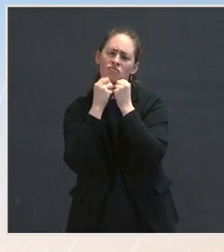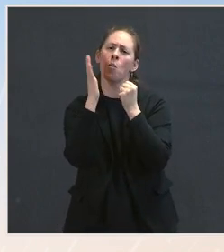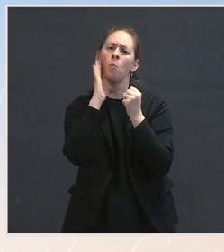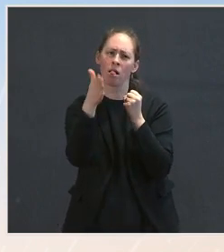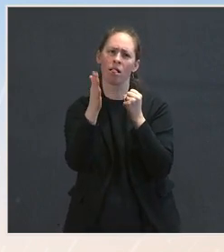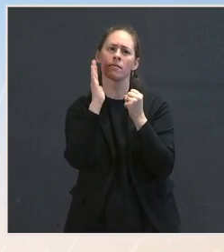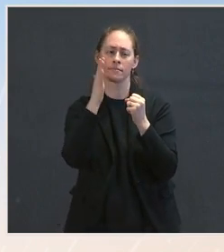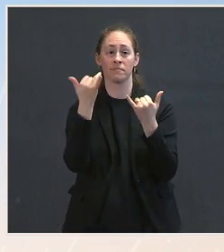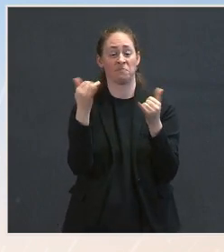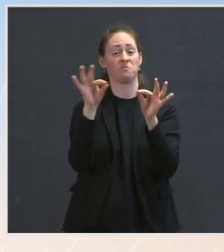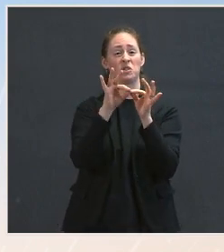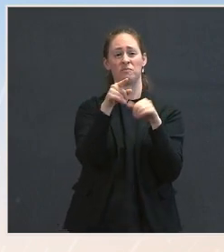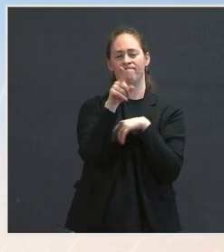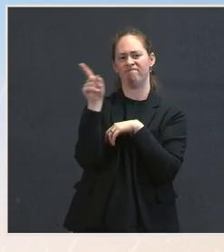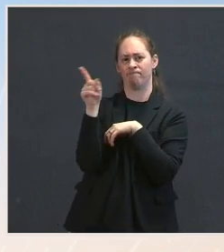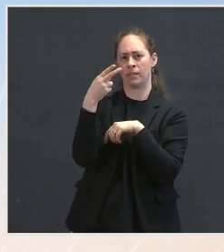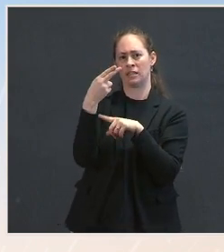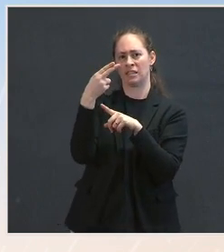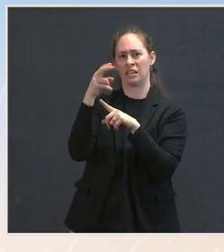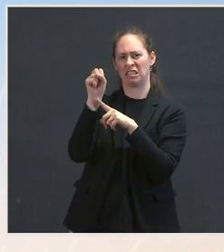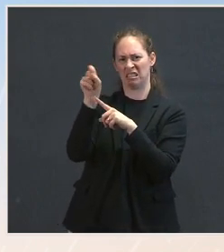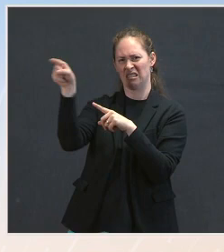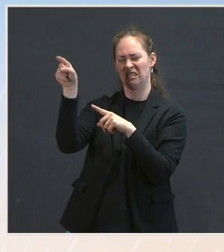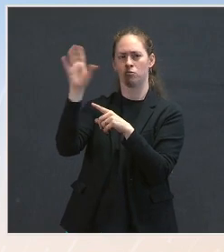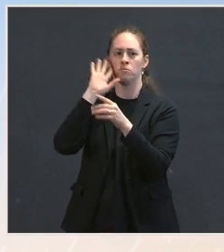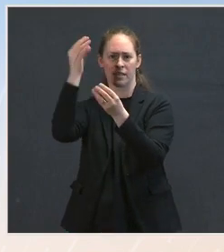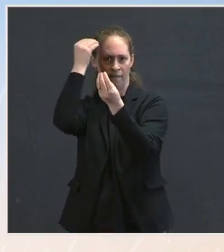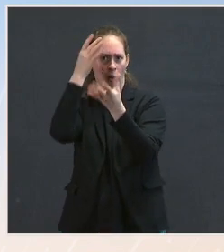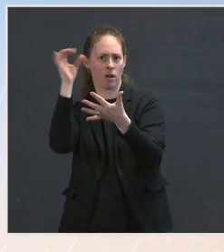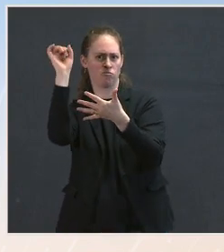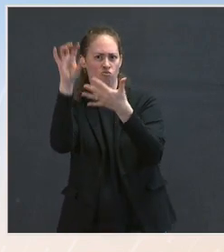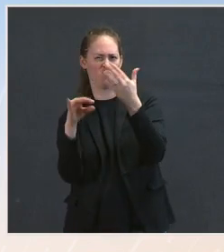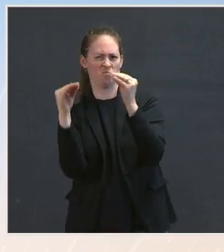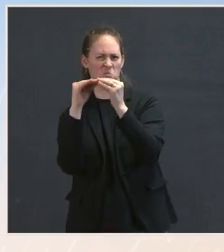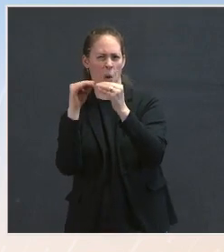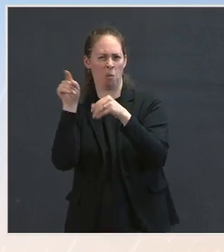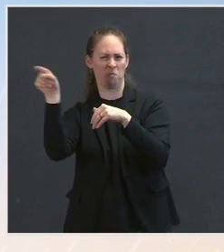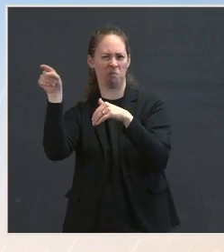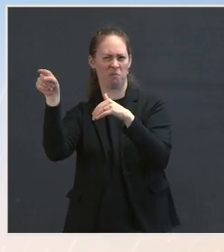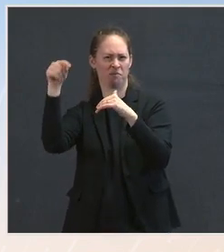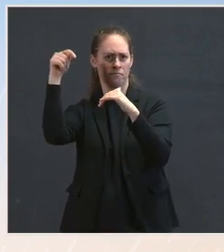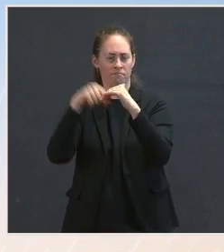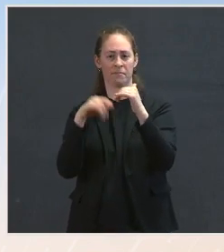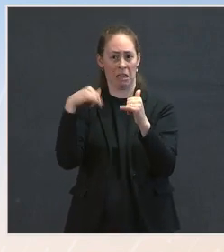to get more specifics of how it's monitored, but certainly that's our expectation. Go ahead, in the back.